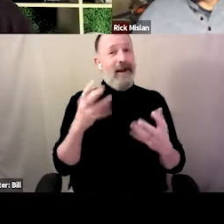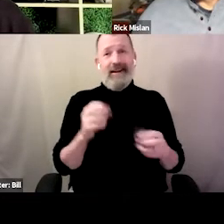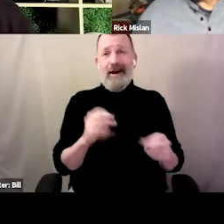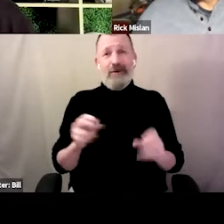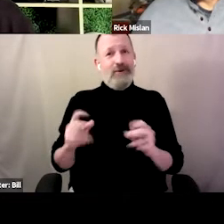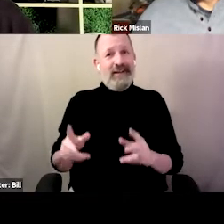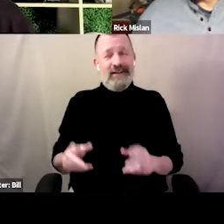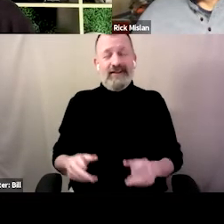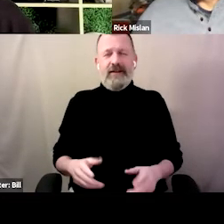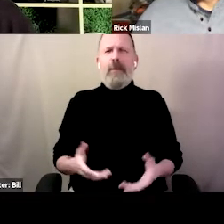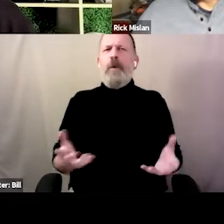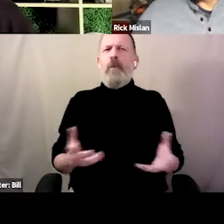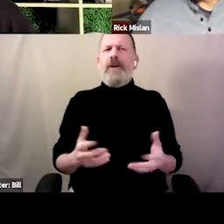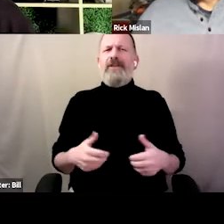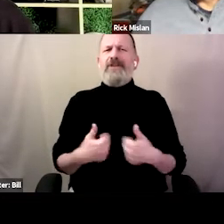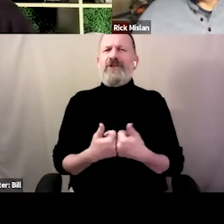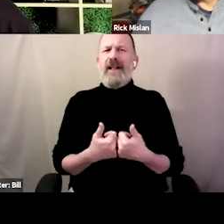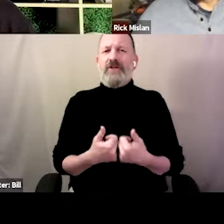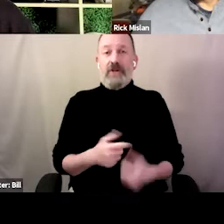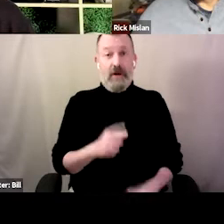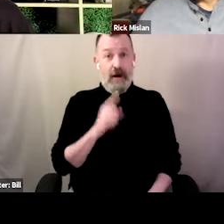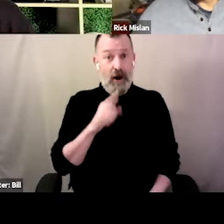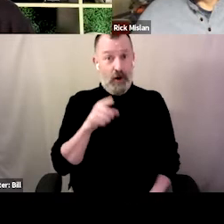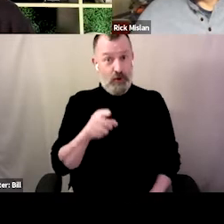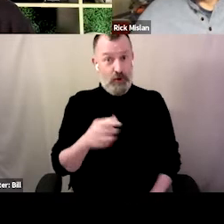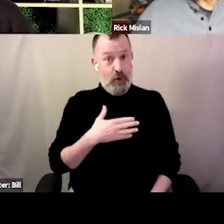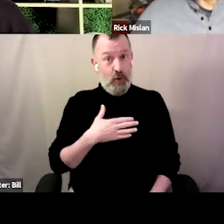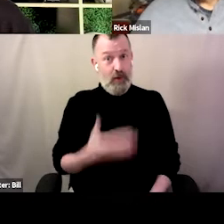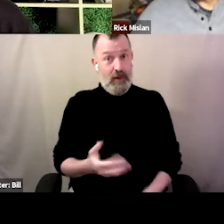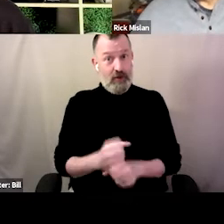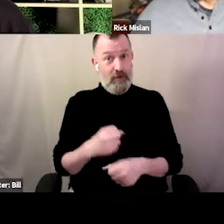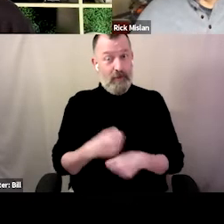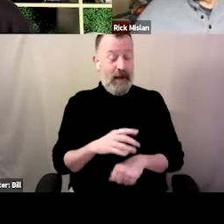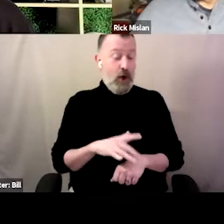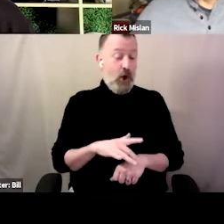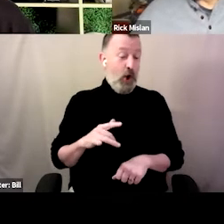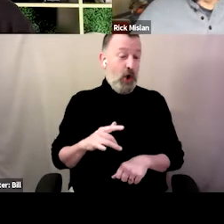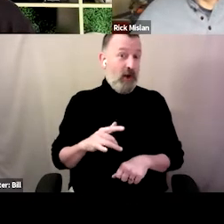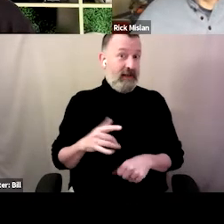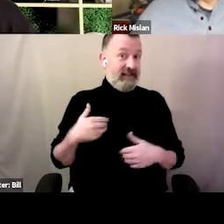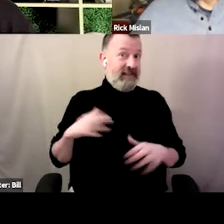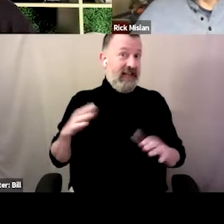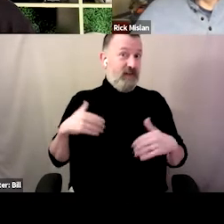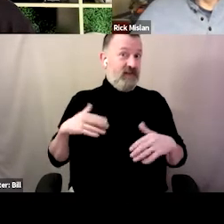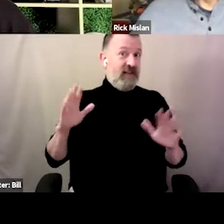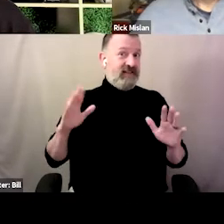Are you willing to make the sacrifices, you need to make early on to get it going. CalebBarlow: And I'll tell ya, that's